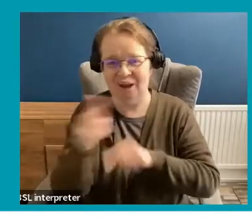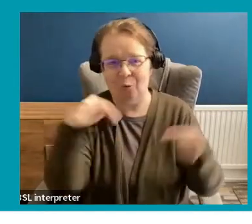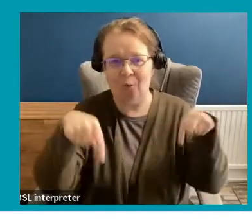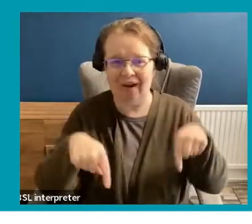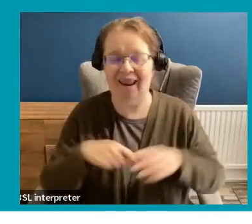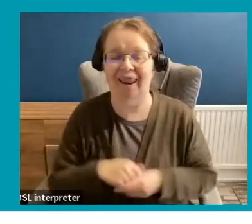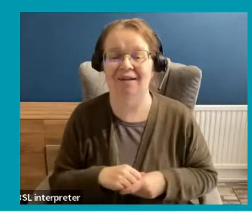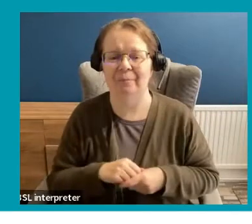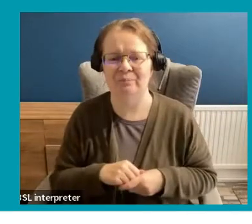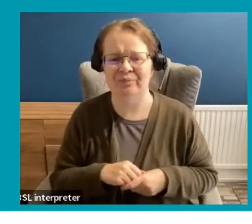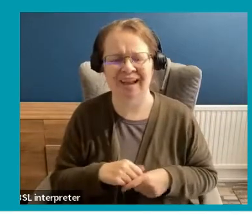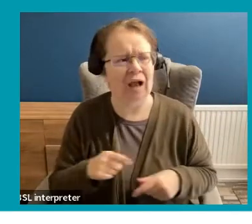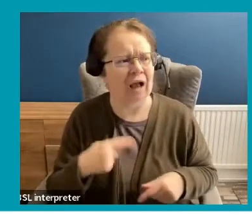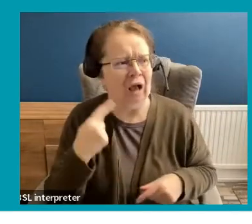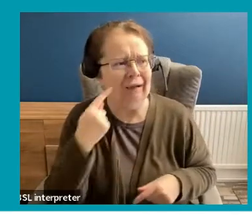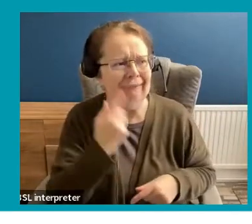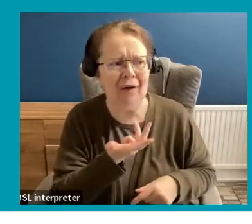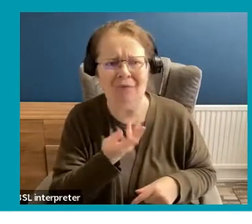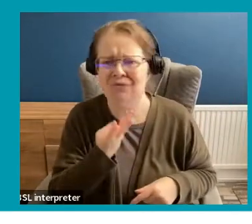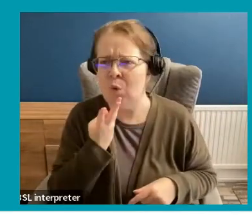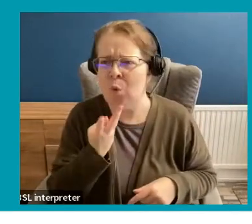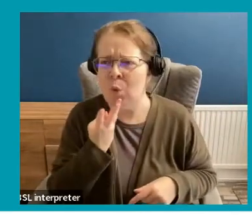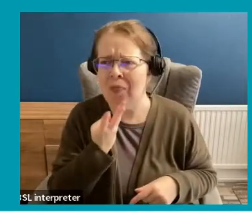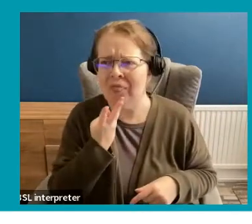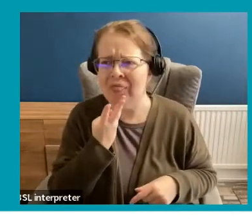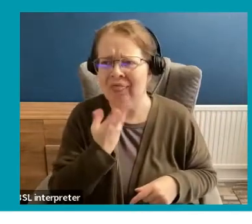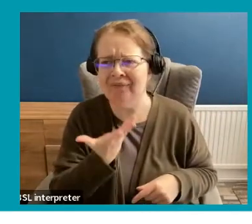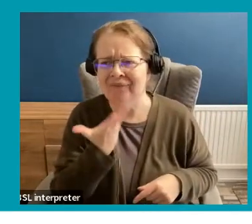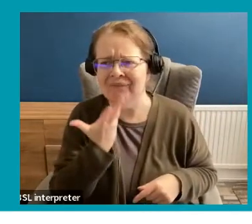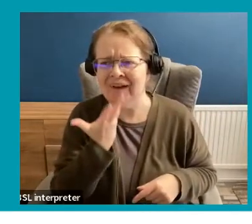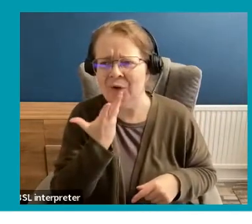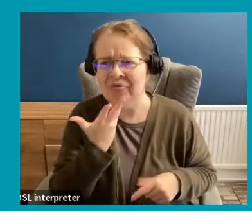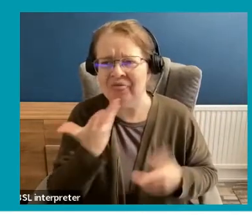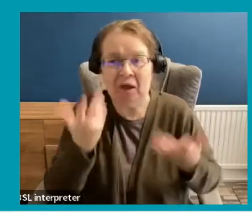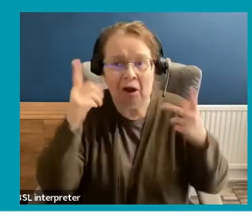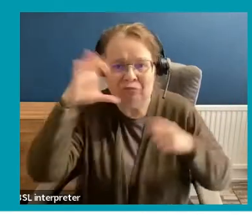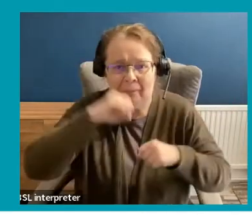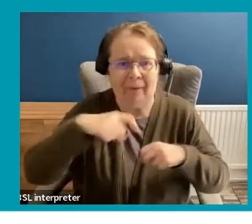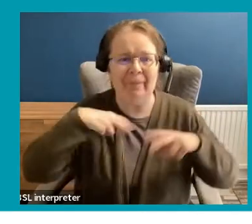I can't remember, this is our fourth or fifth even break in the series we have more coming up.